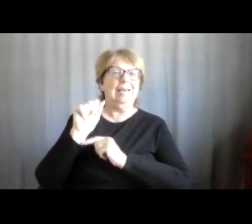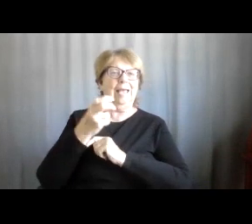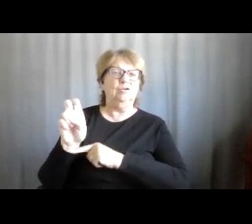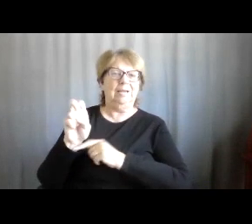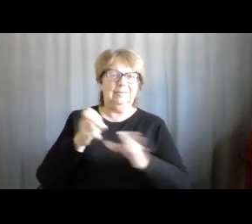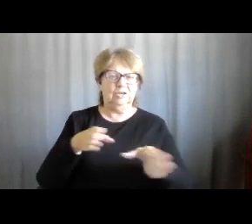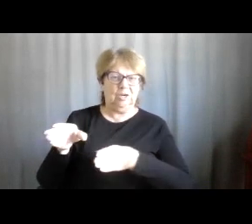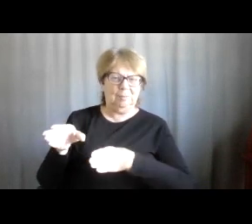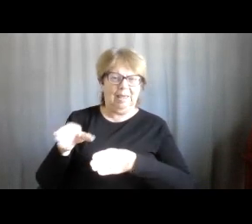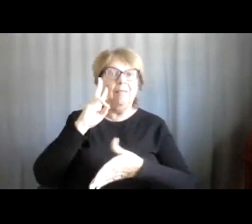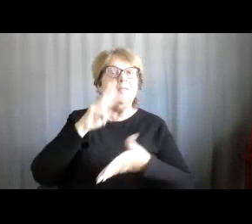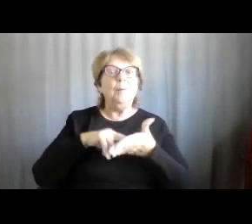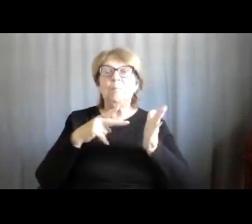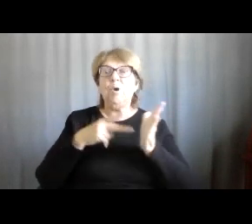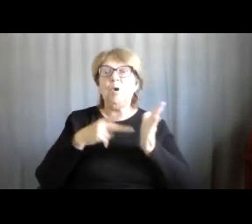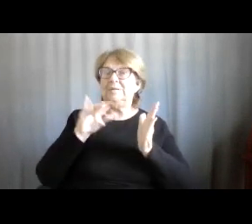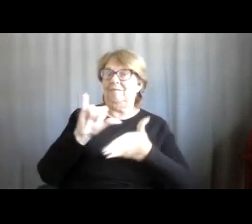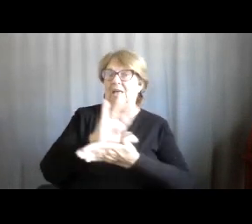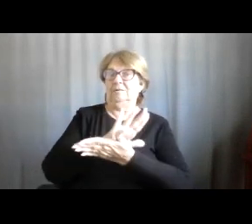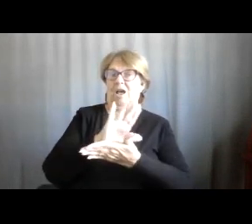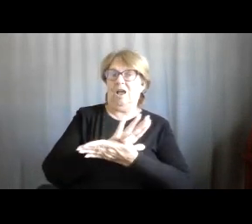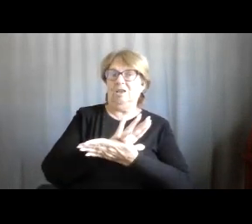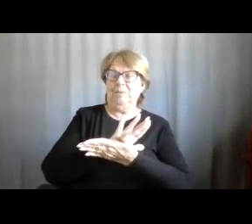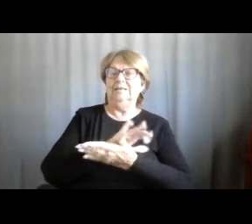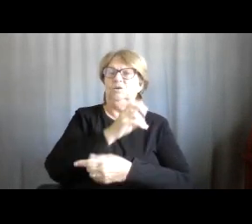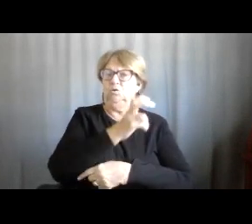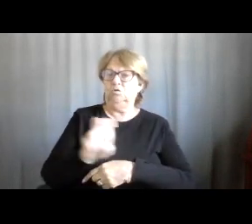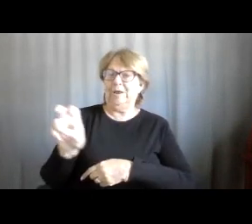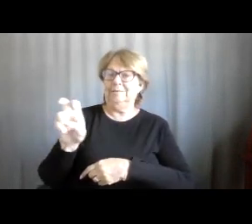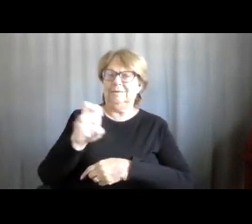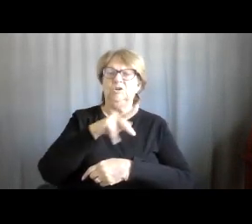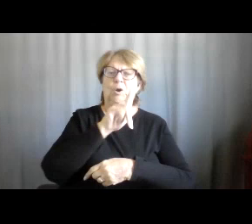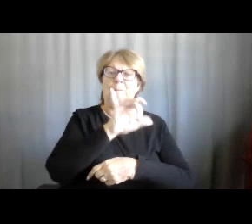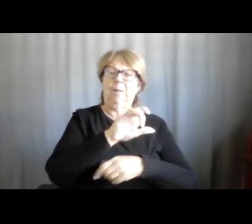The purpose of this document is to transition a public agency into full